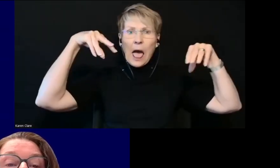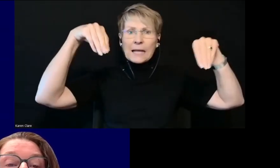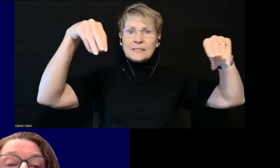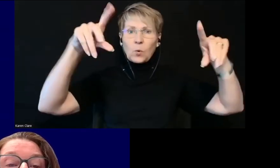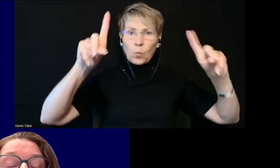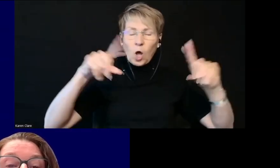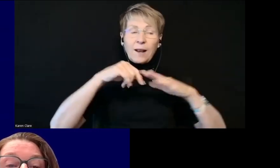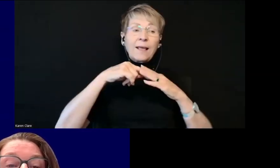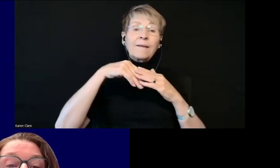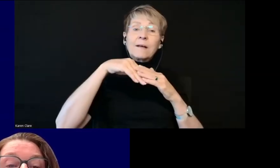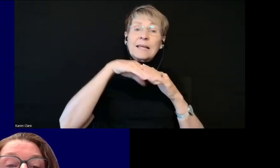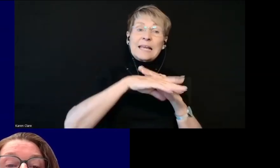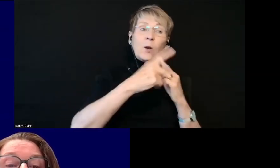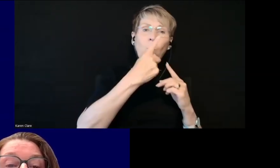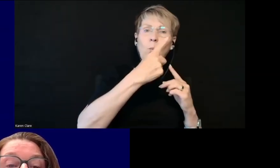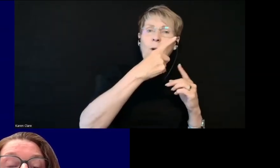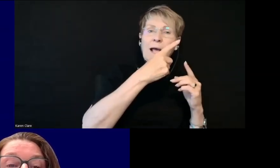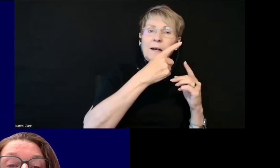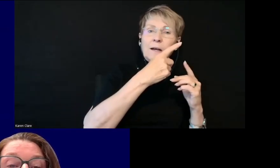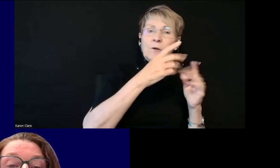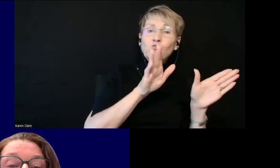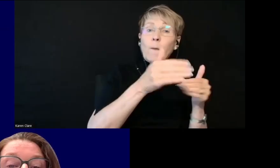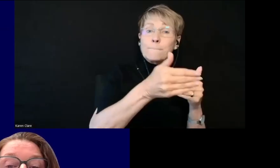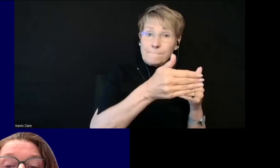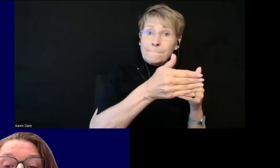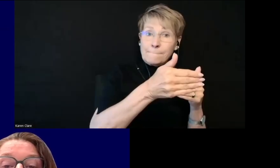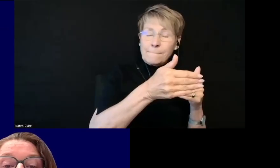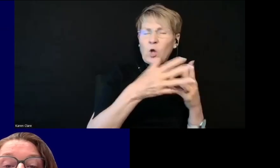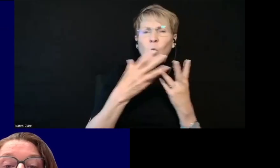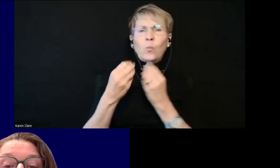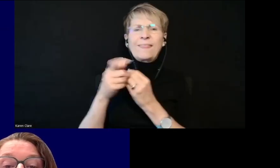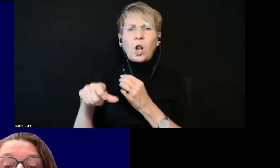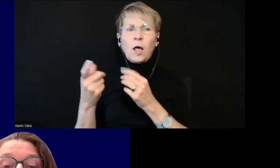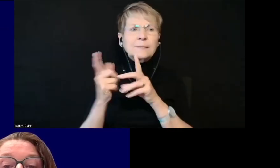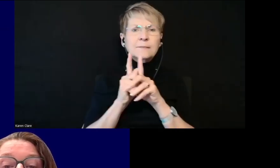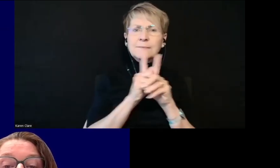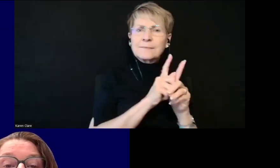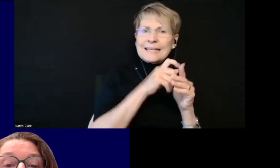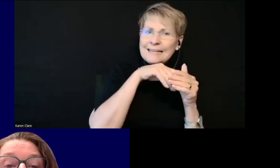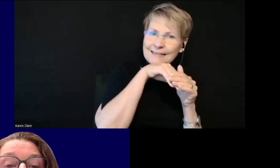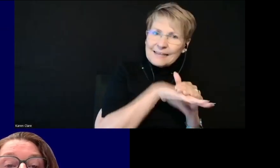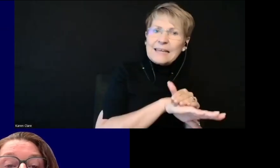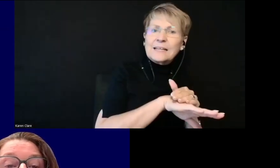room in the house with my clients, helped me to understand what their lighting needs were in each